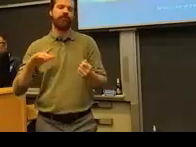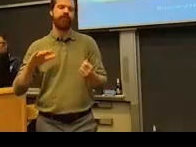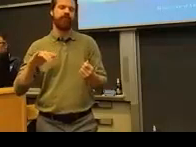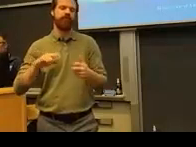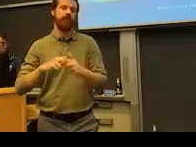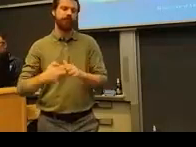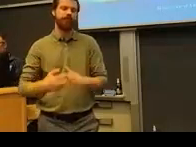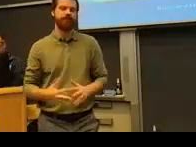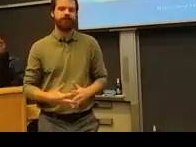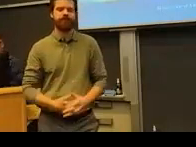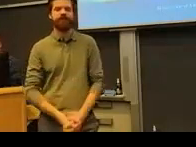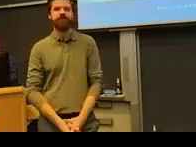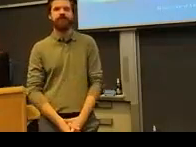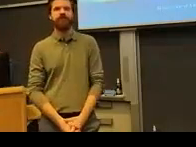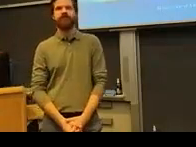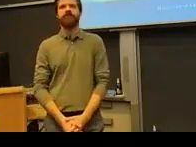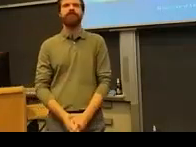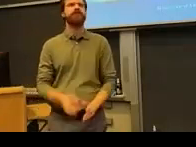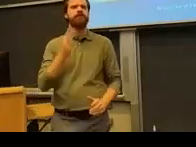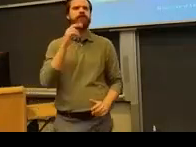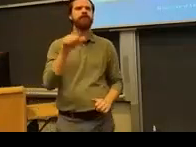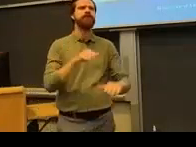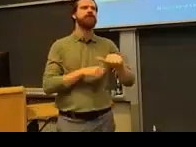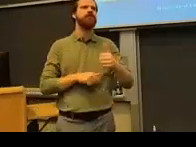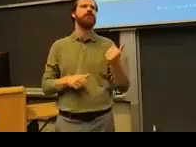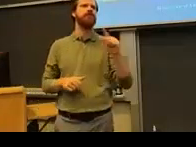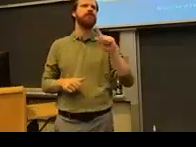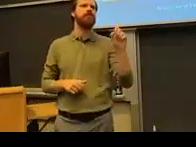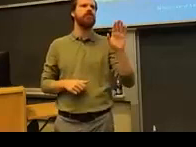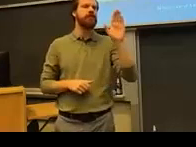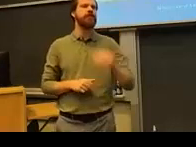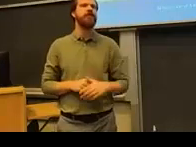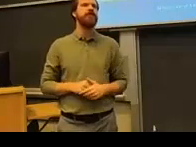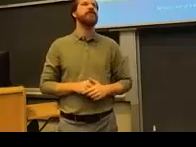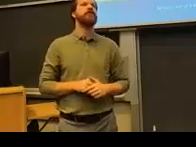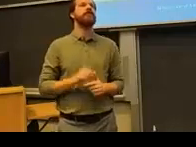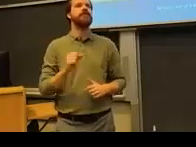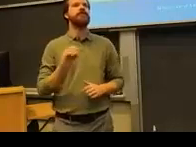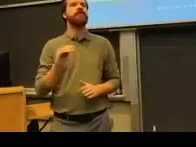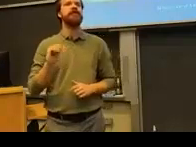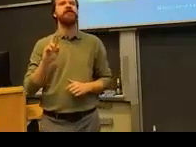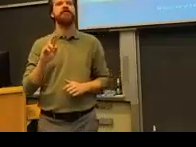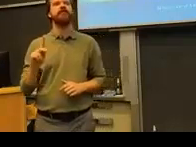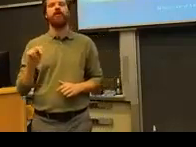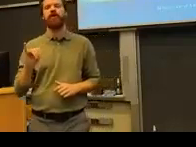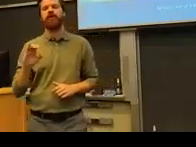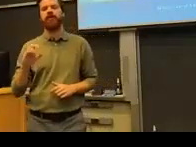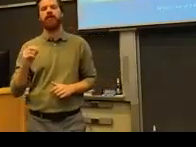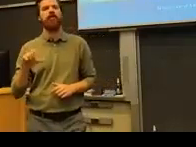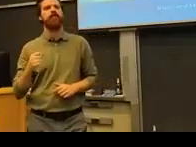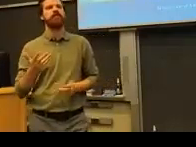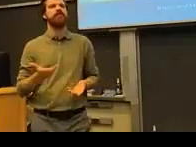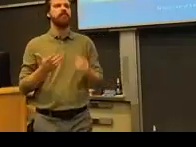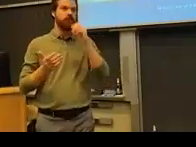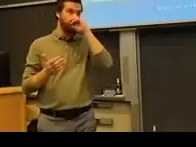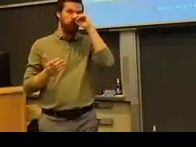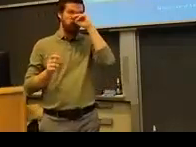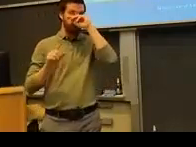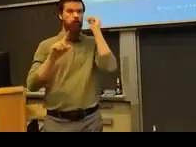problem Mark Nichols I just it's not really a question it's really just more a shout